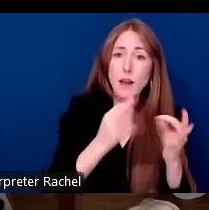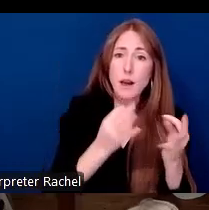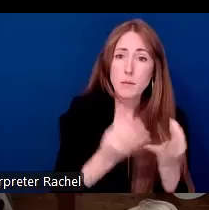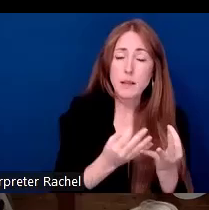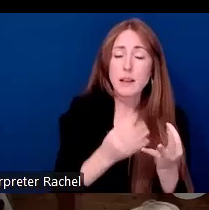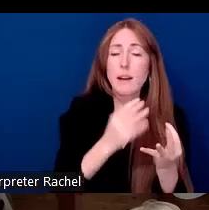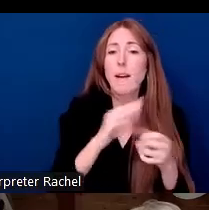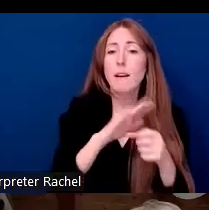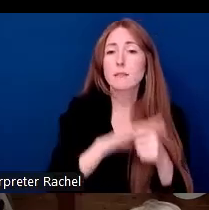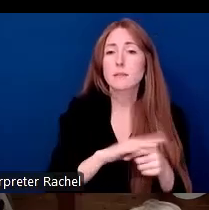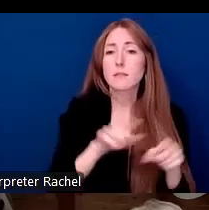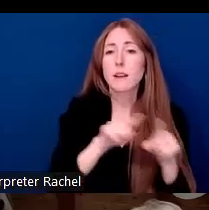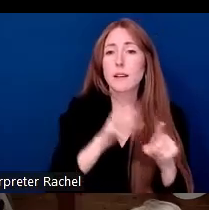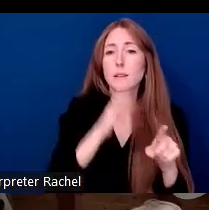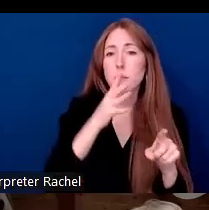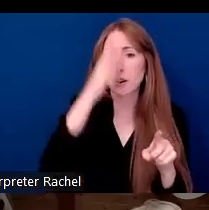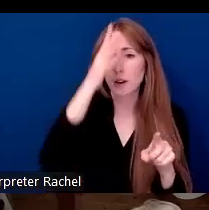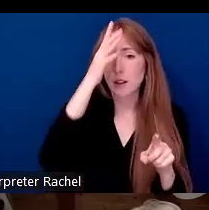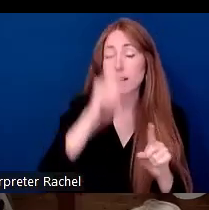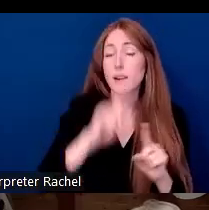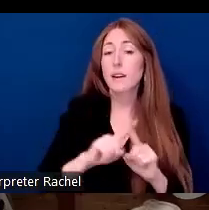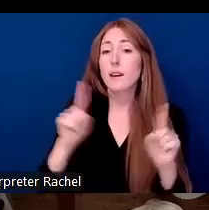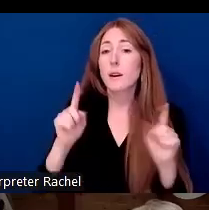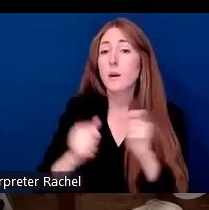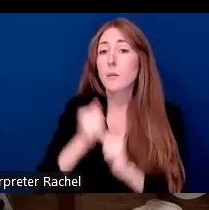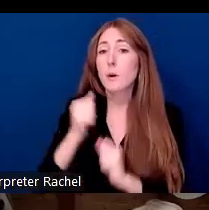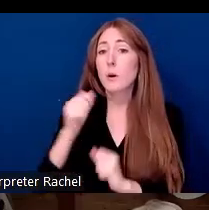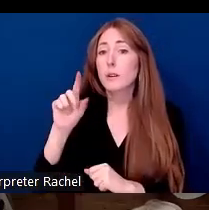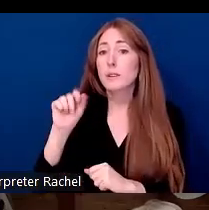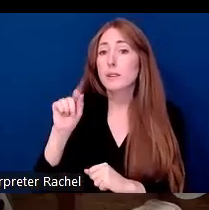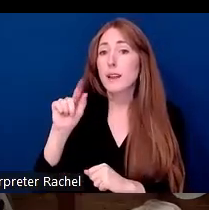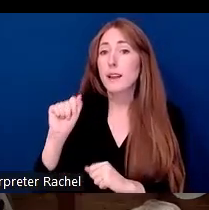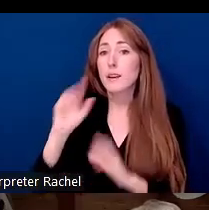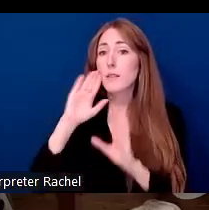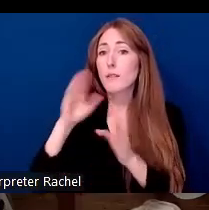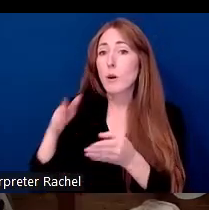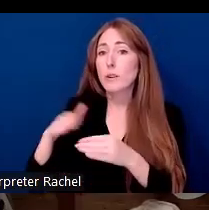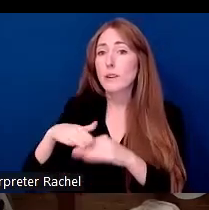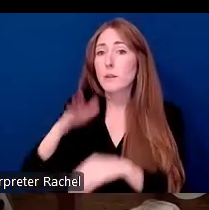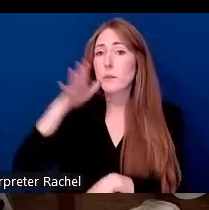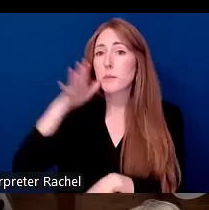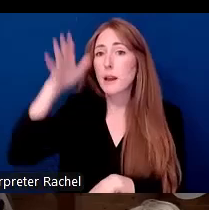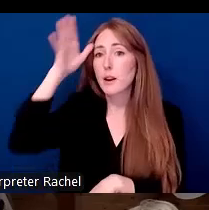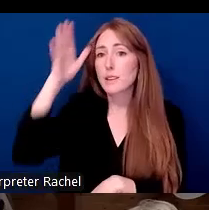most of the data focused on parents having non-choices. For example, there was a large